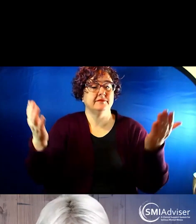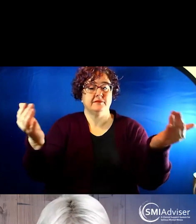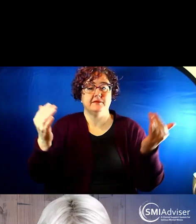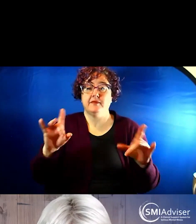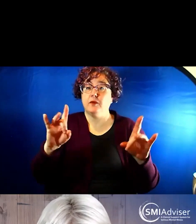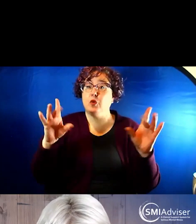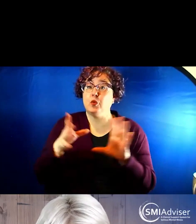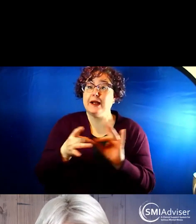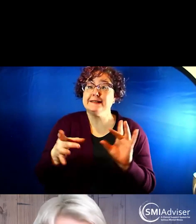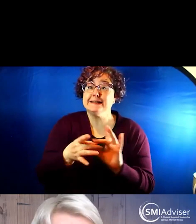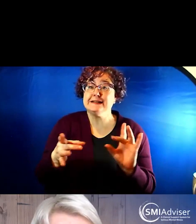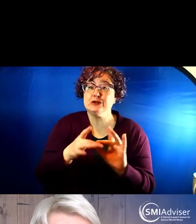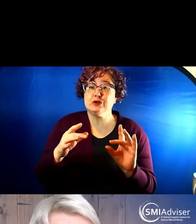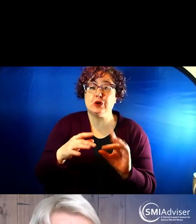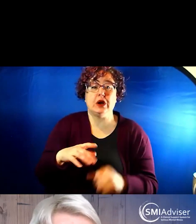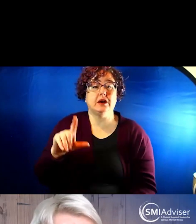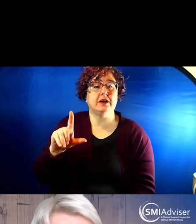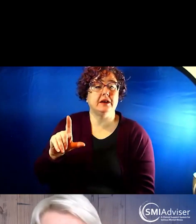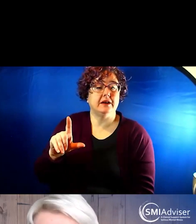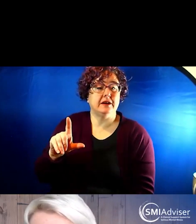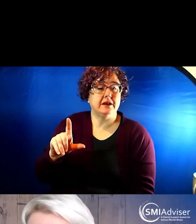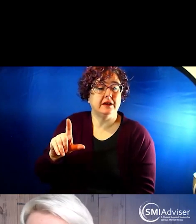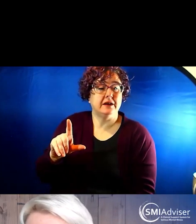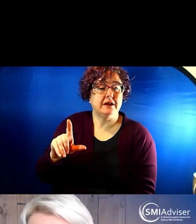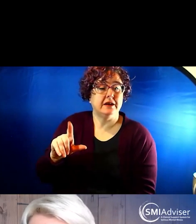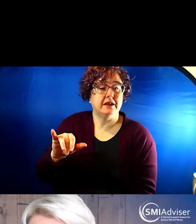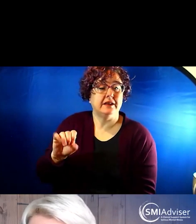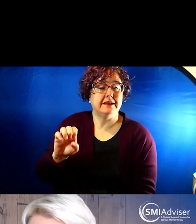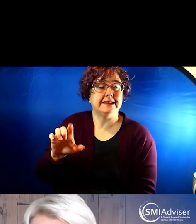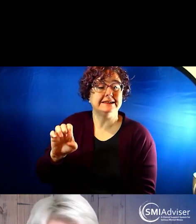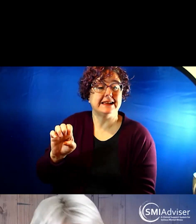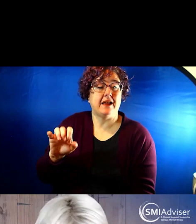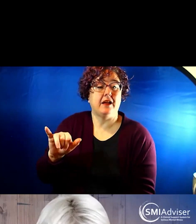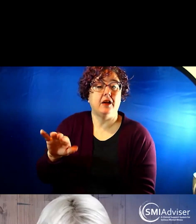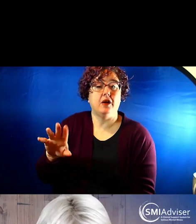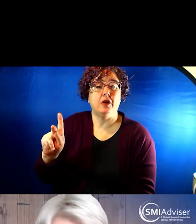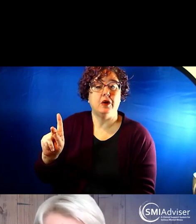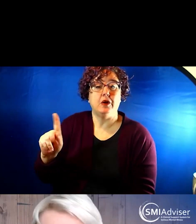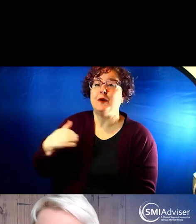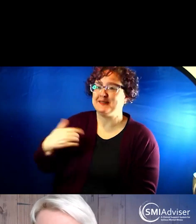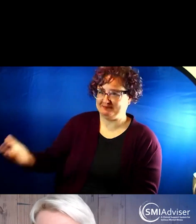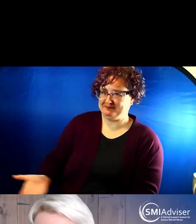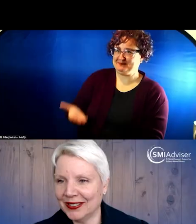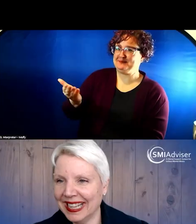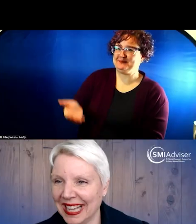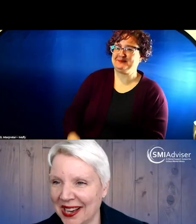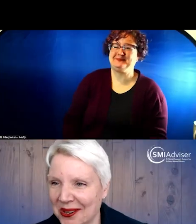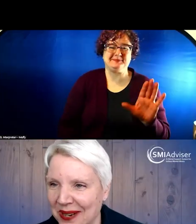I HOPE THAT YOU ARE HERE. I AM. WONDERFUL. WELCOME.